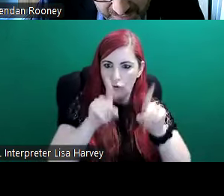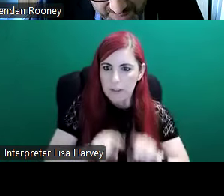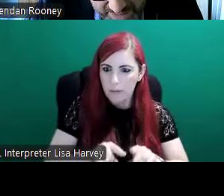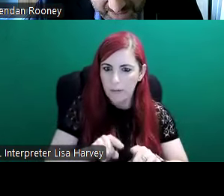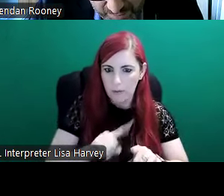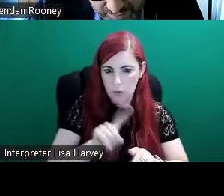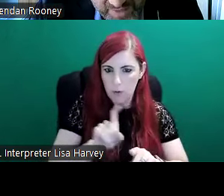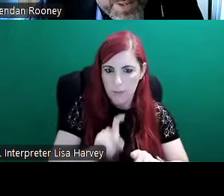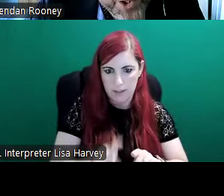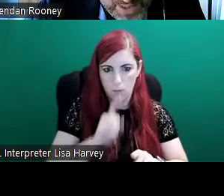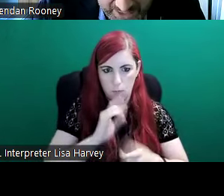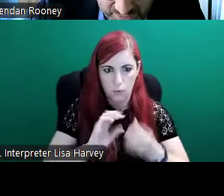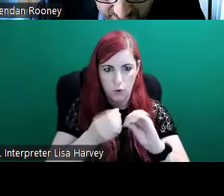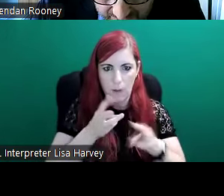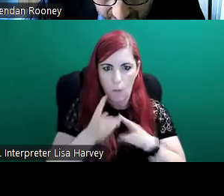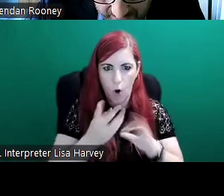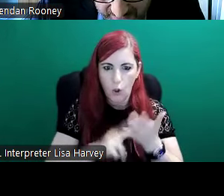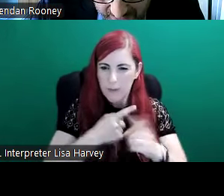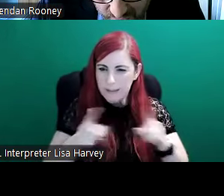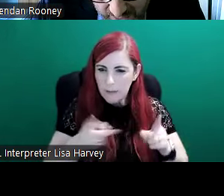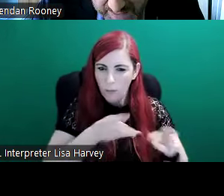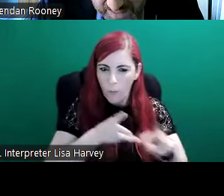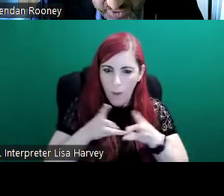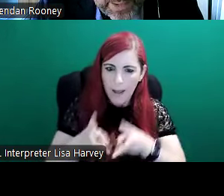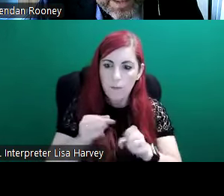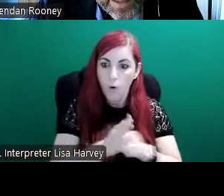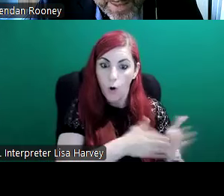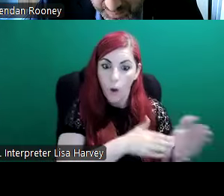different media and for commercial and utilitarian as well as strictly artistic